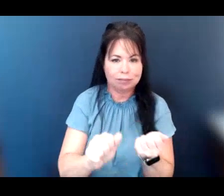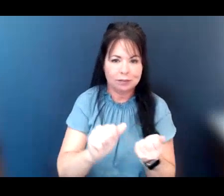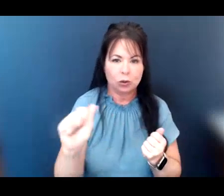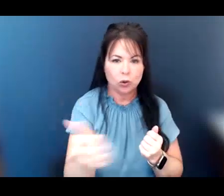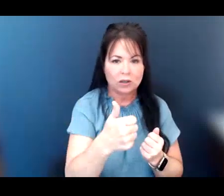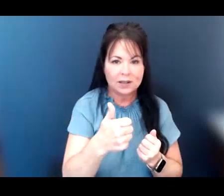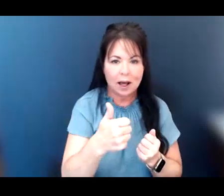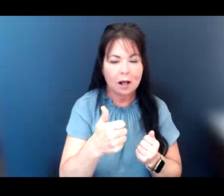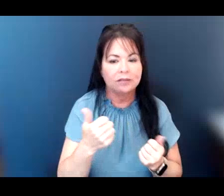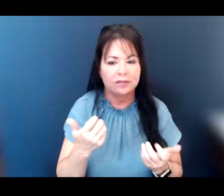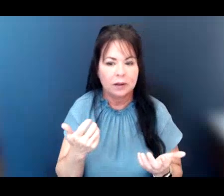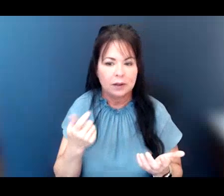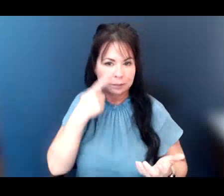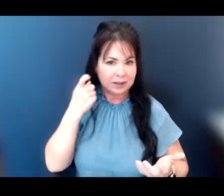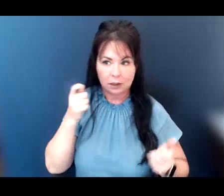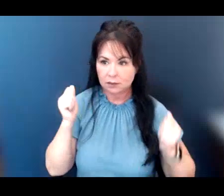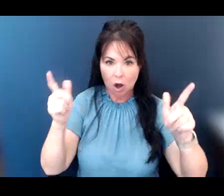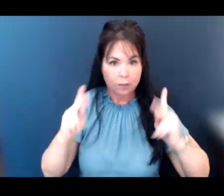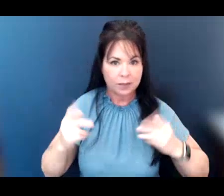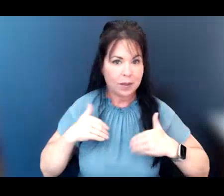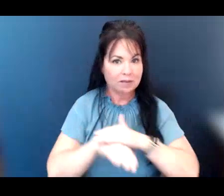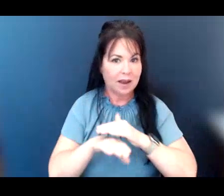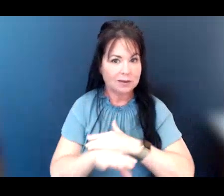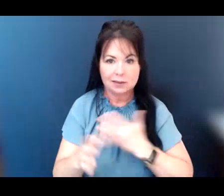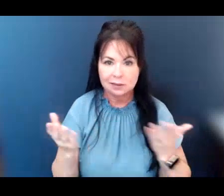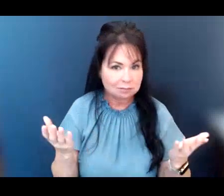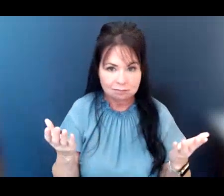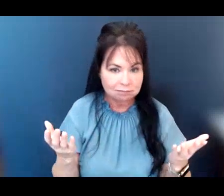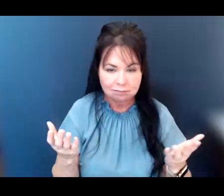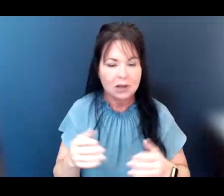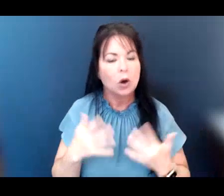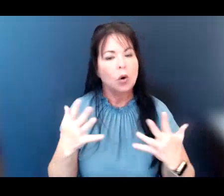So you want to think about all the things that make your training accessible.